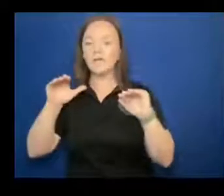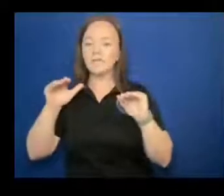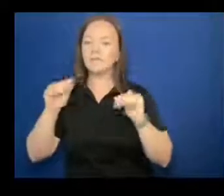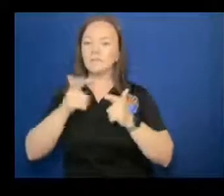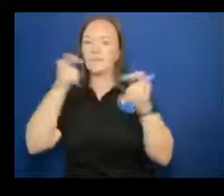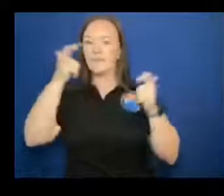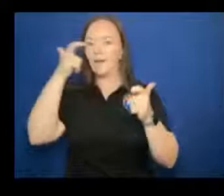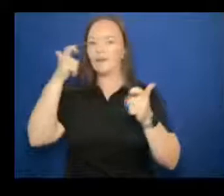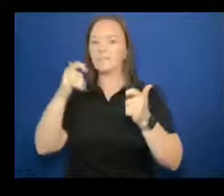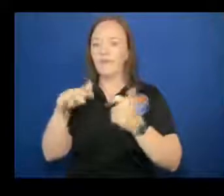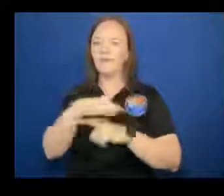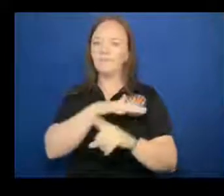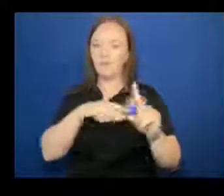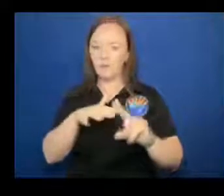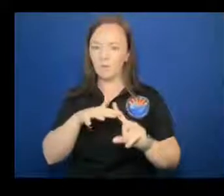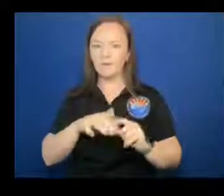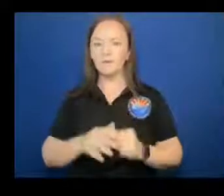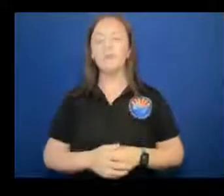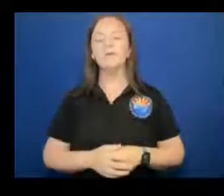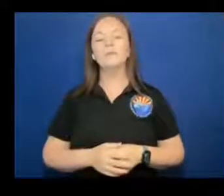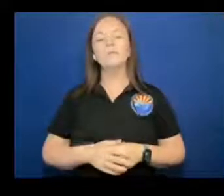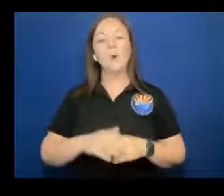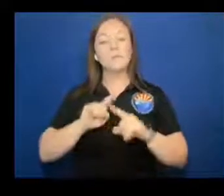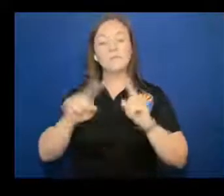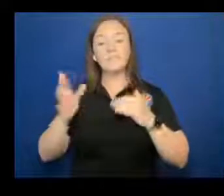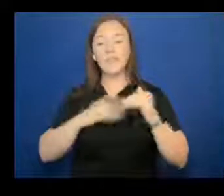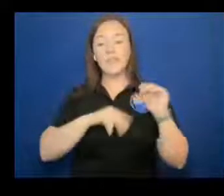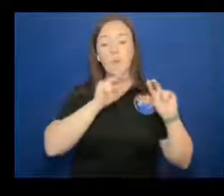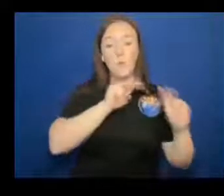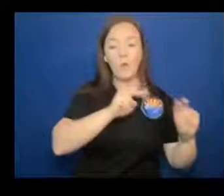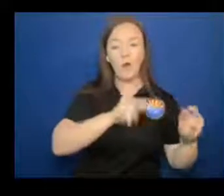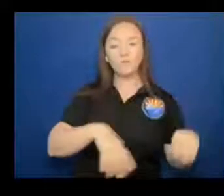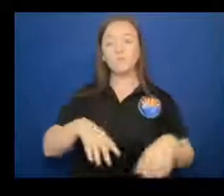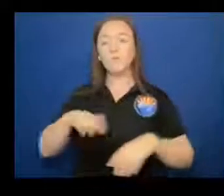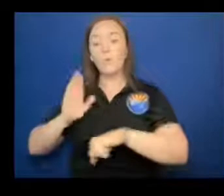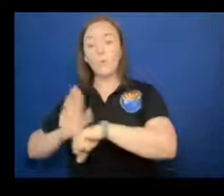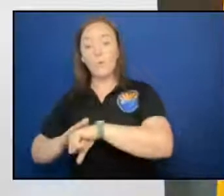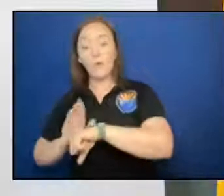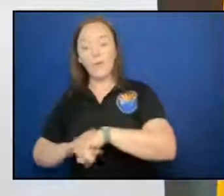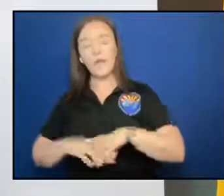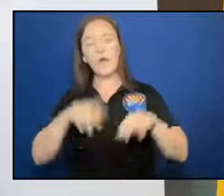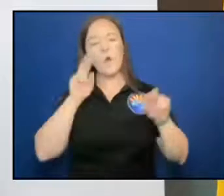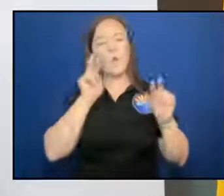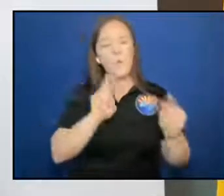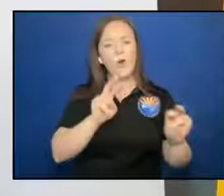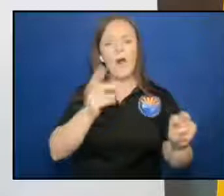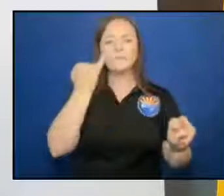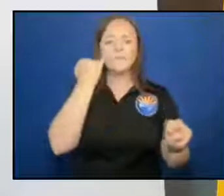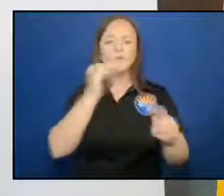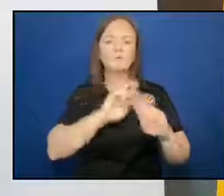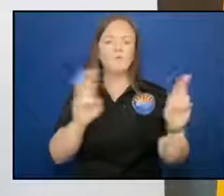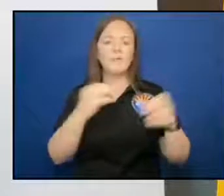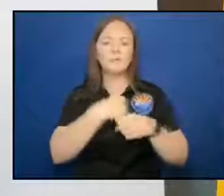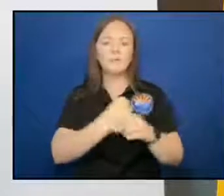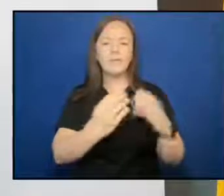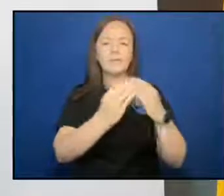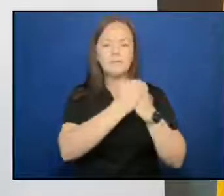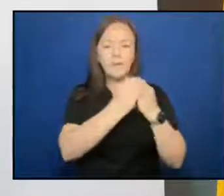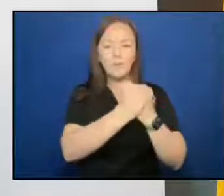AVAILABLE AND THAT IS WHAT WE ARE GOING TO BE LOOKING AT. SO NEXT ONE PLEASE.